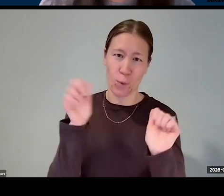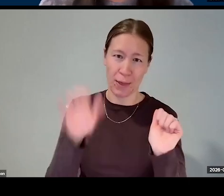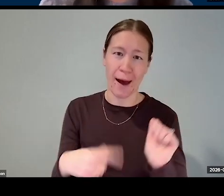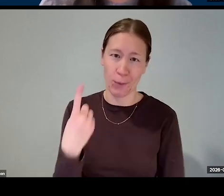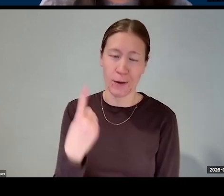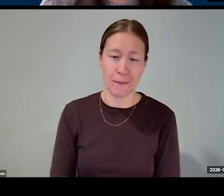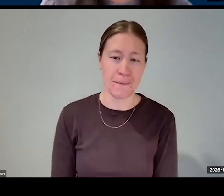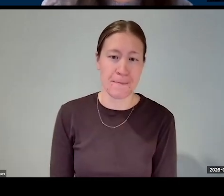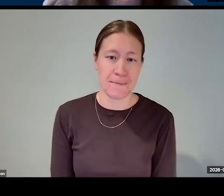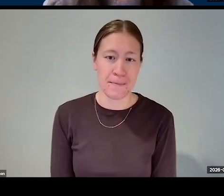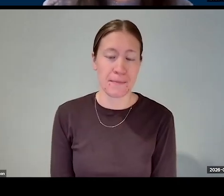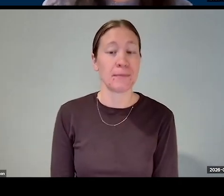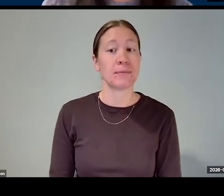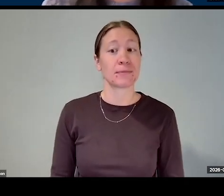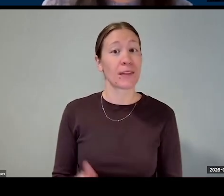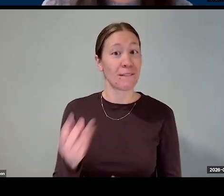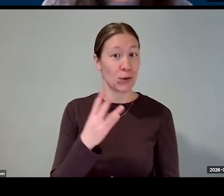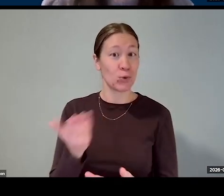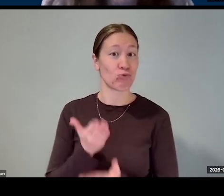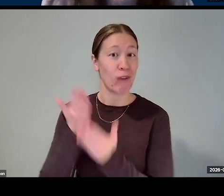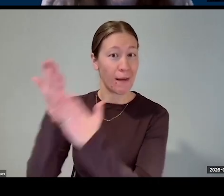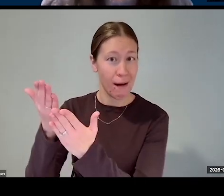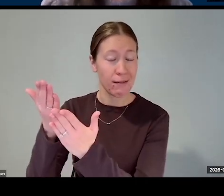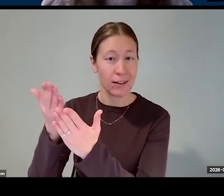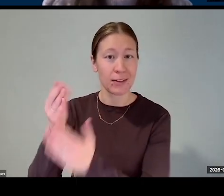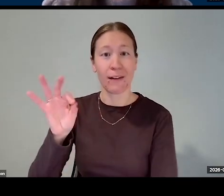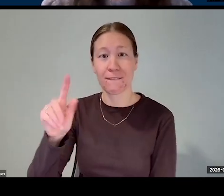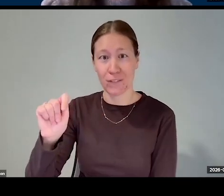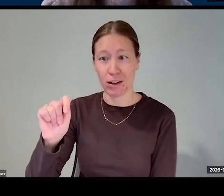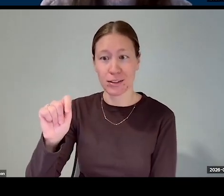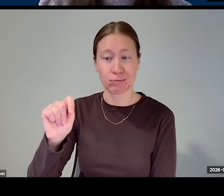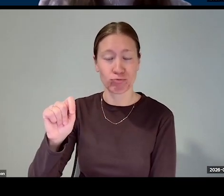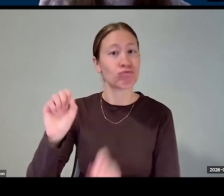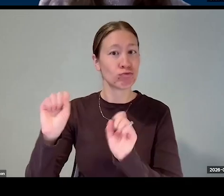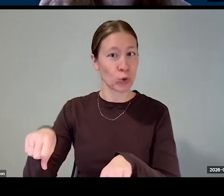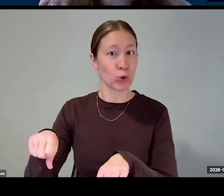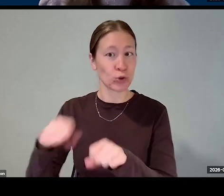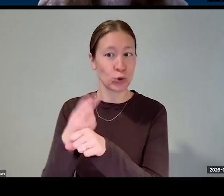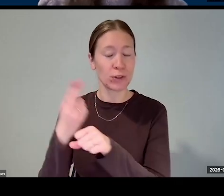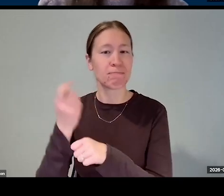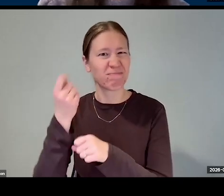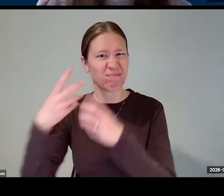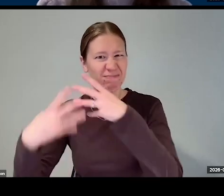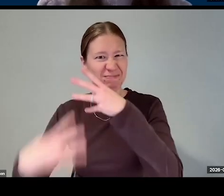We do have a few recommended fonts here. There are many, many more that are legible and accessible.